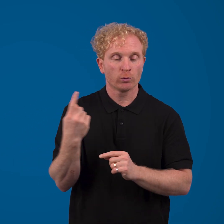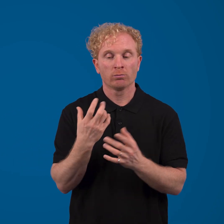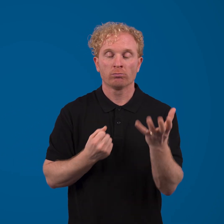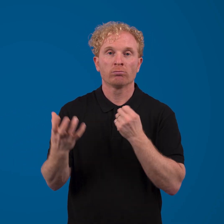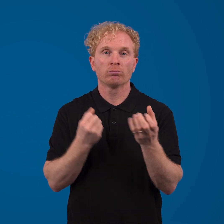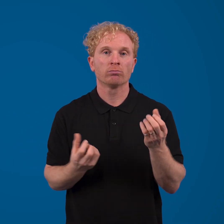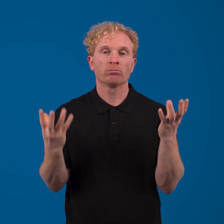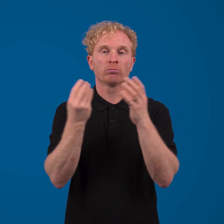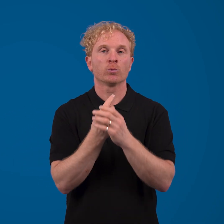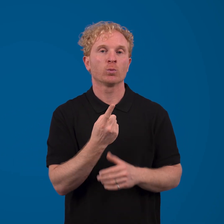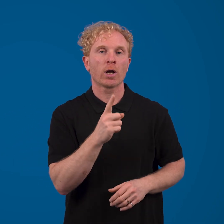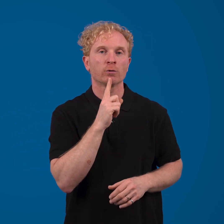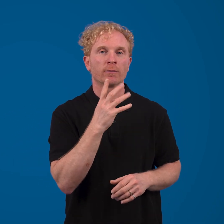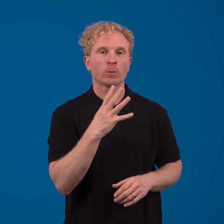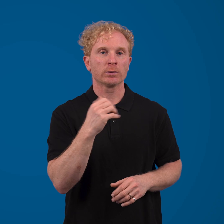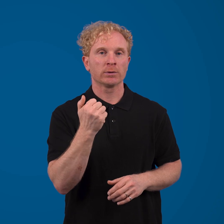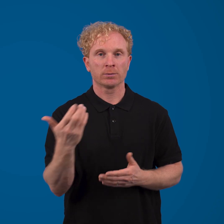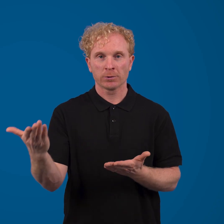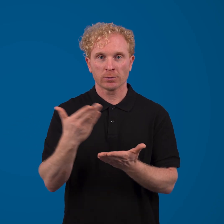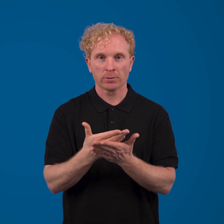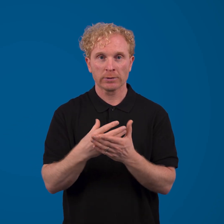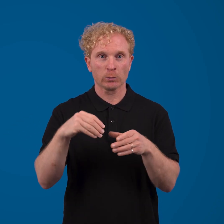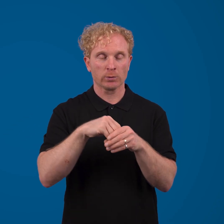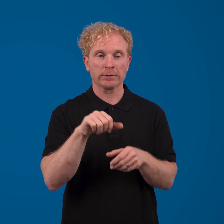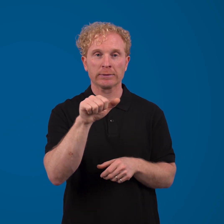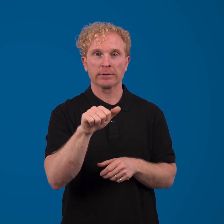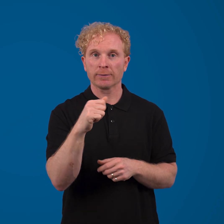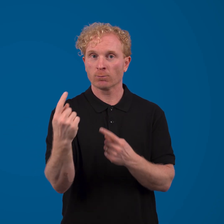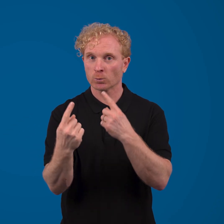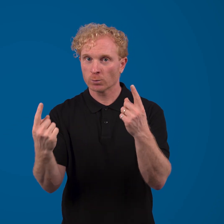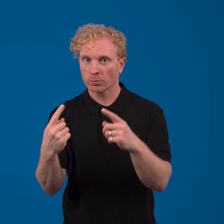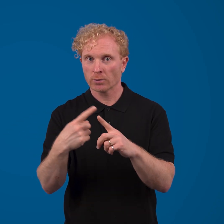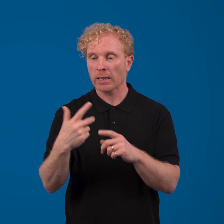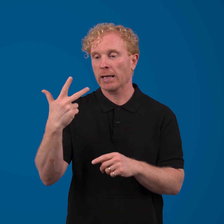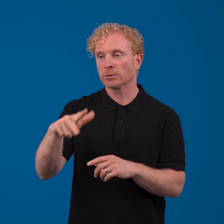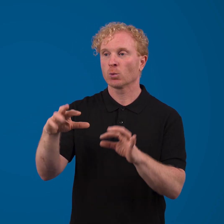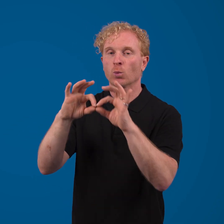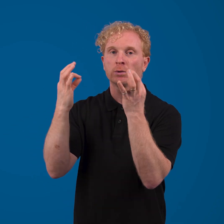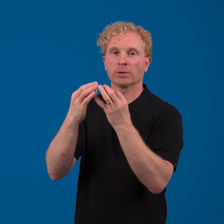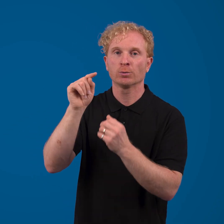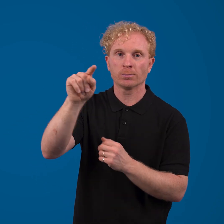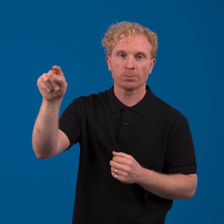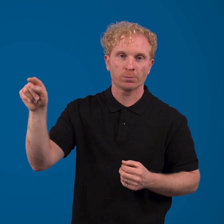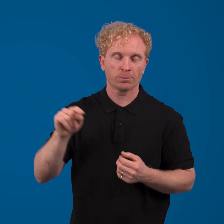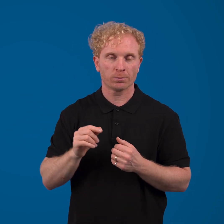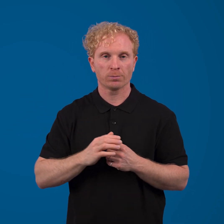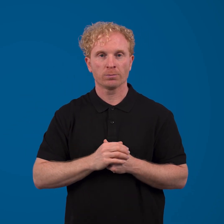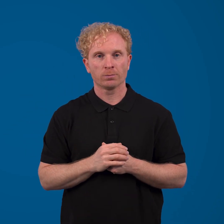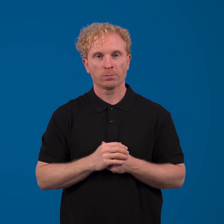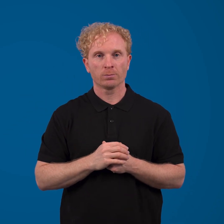We received 146 submissions, including from 66 individuals and 80 organisations.